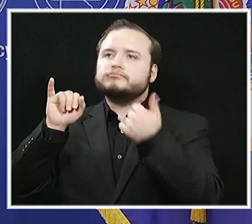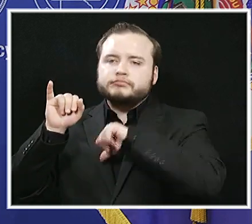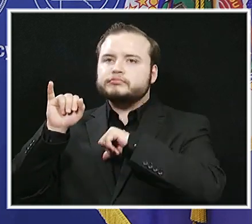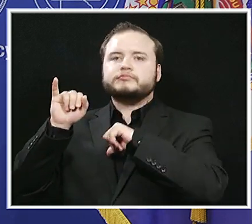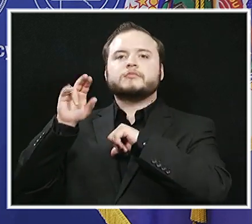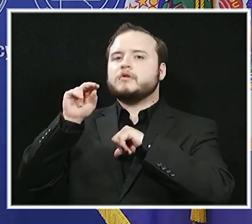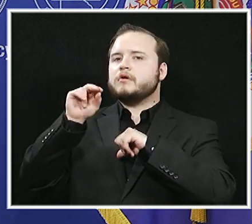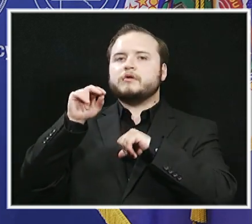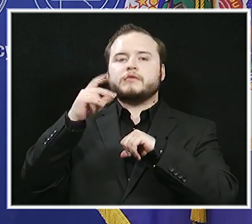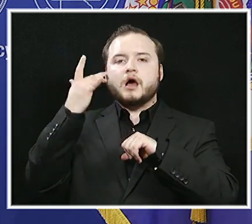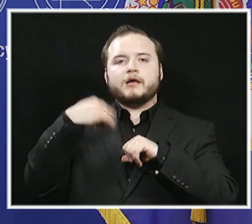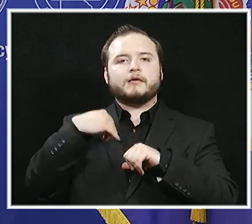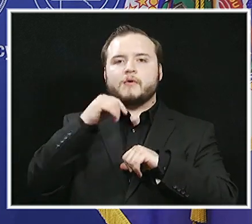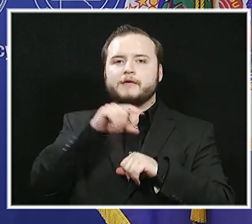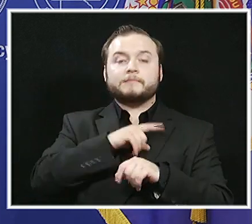Who are now